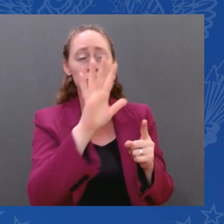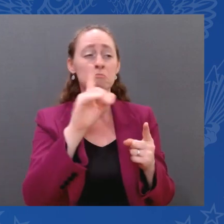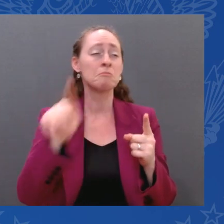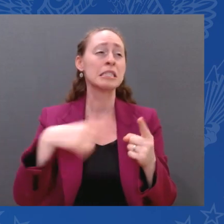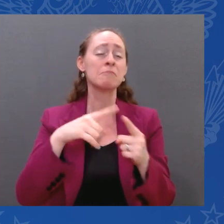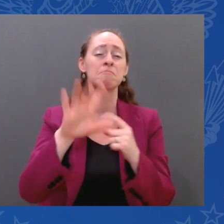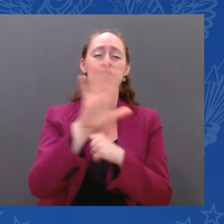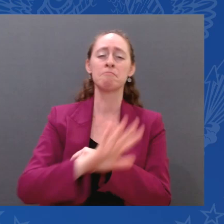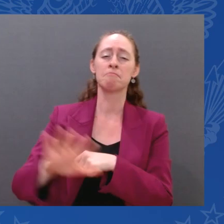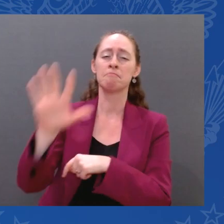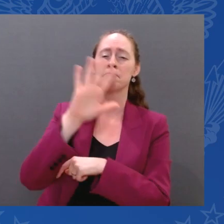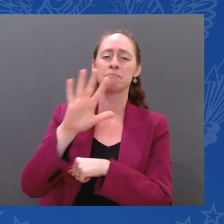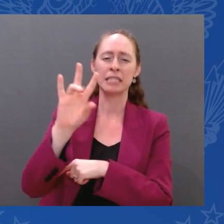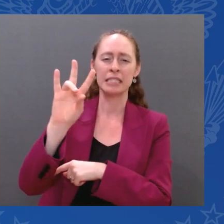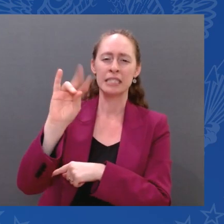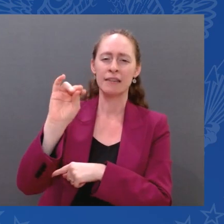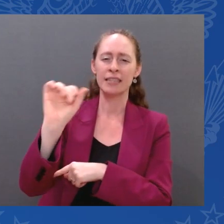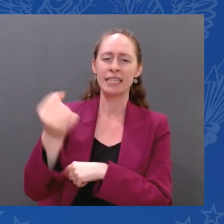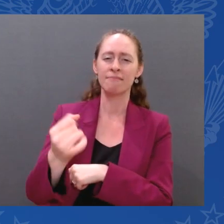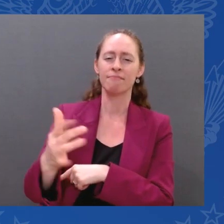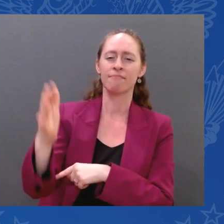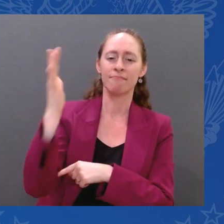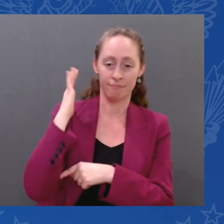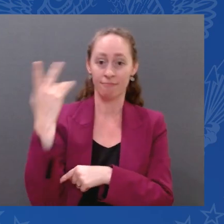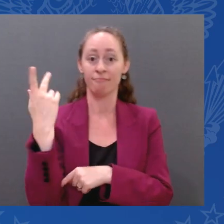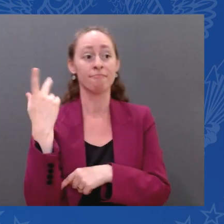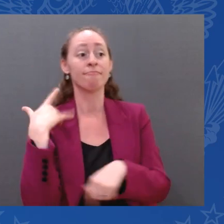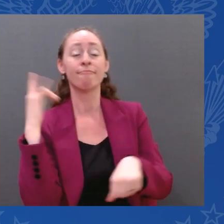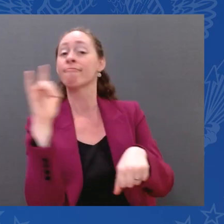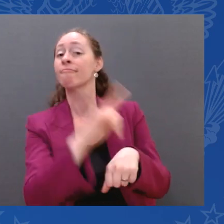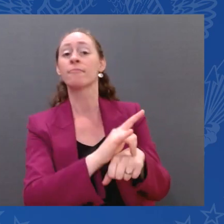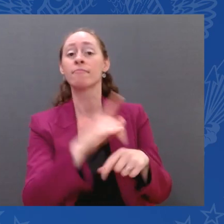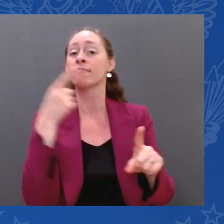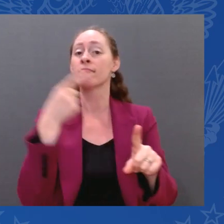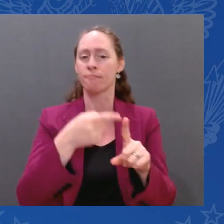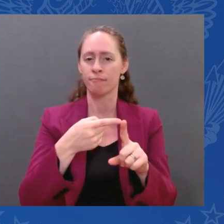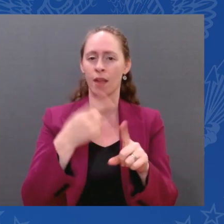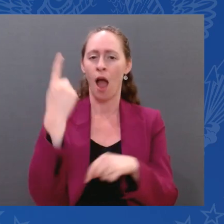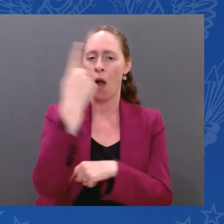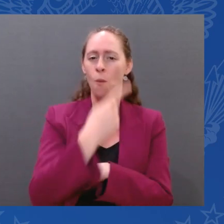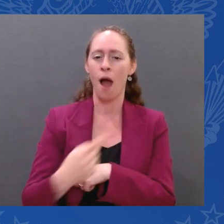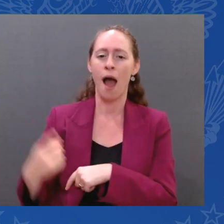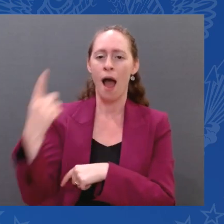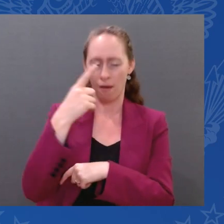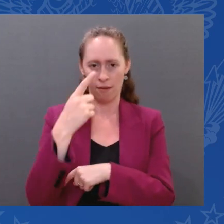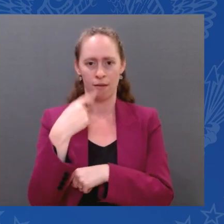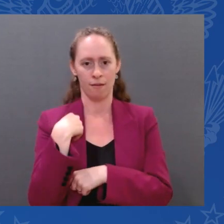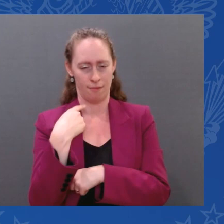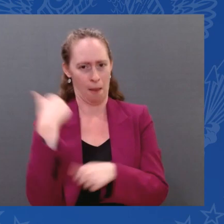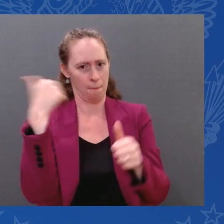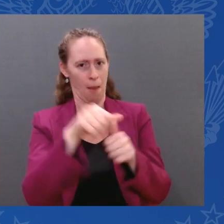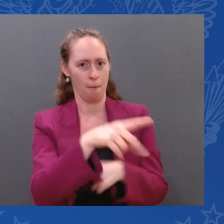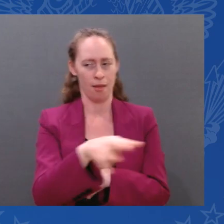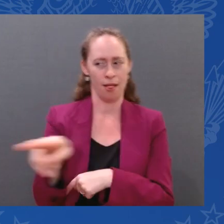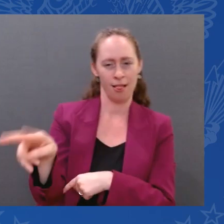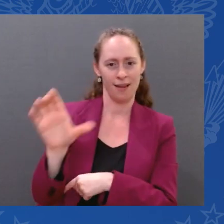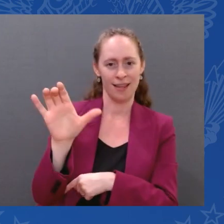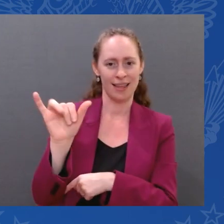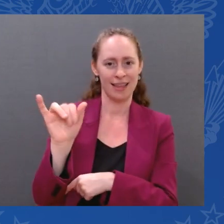And Cindy, I think you were there on vacation and you were talking to my wife, Jill.